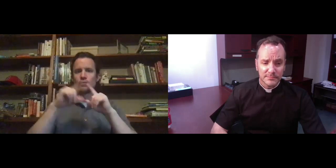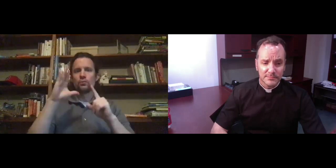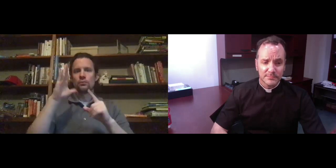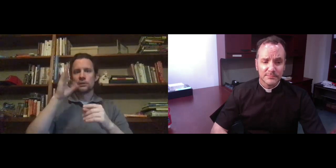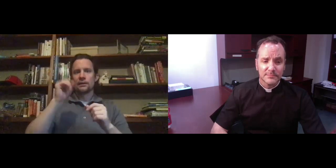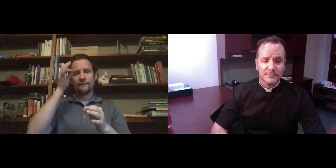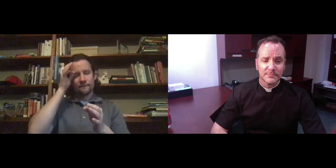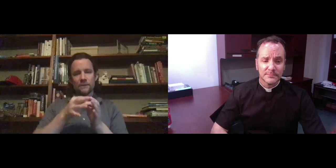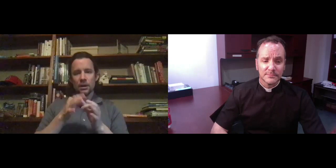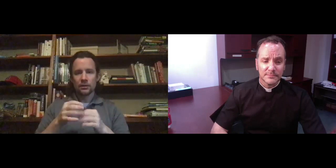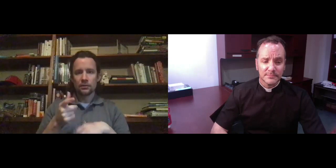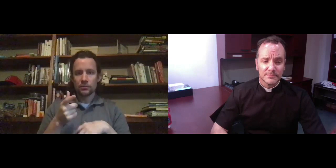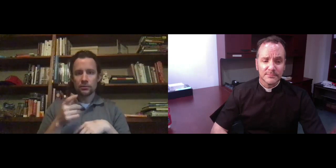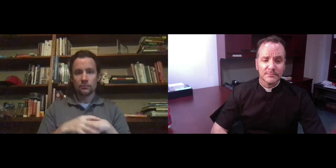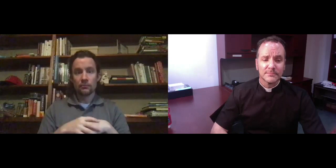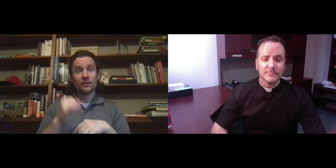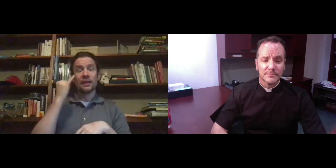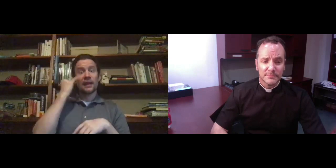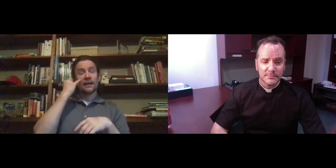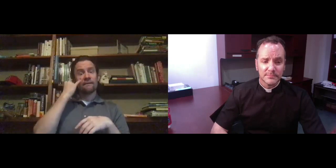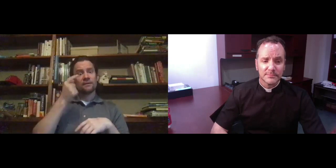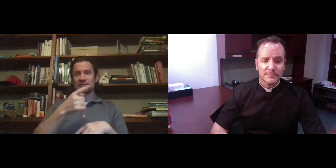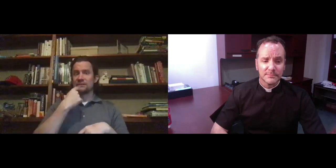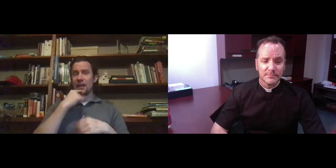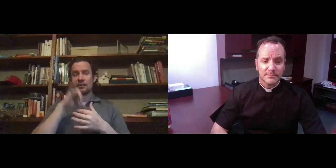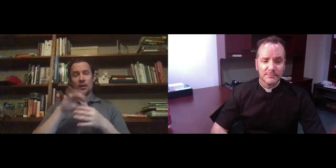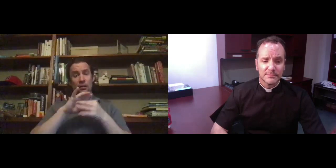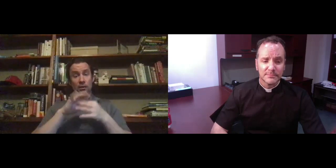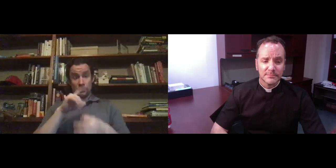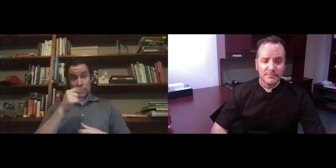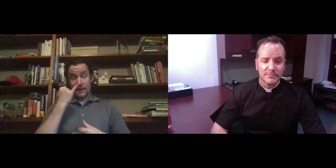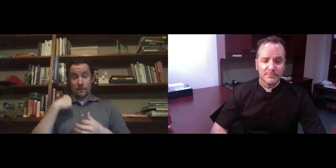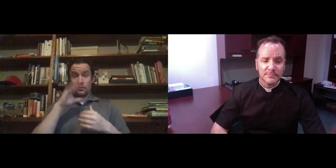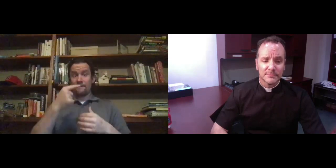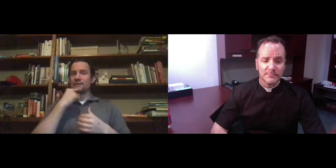the past, and don't look to the future, but keep your faith intact and alive